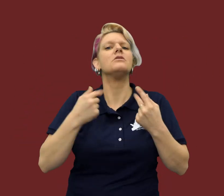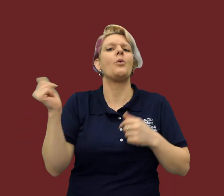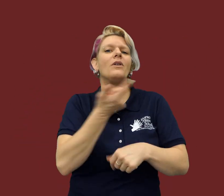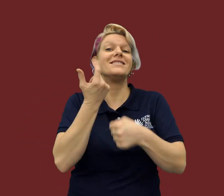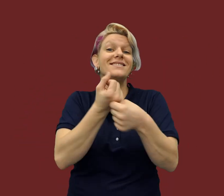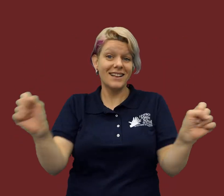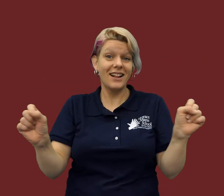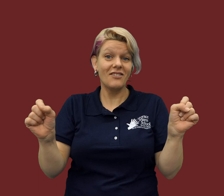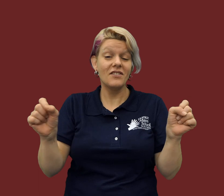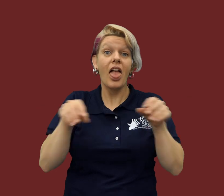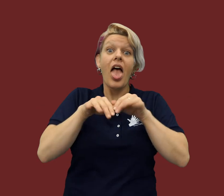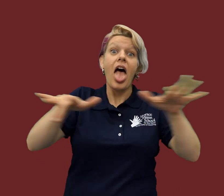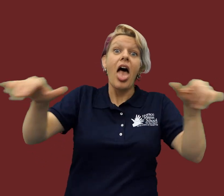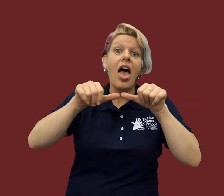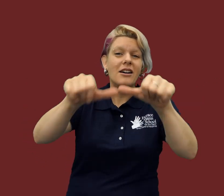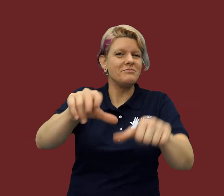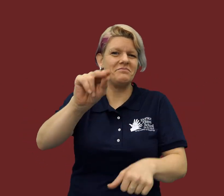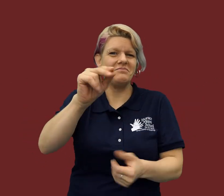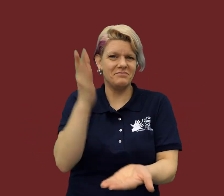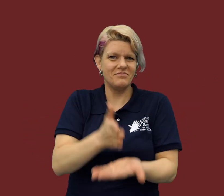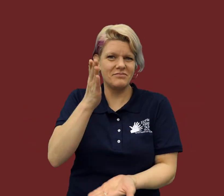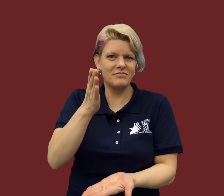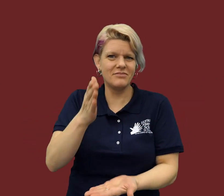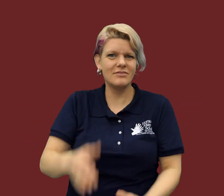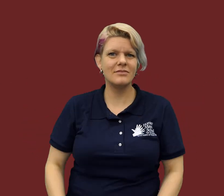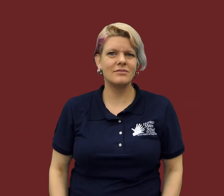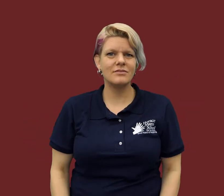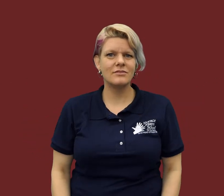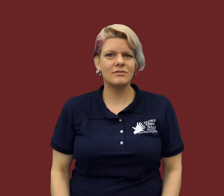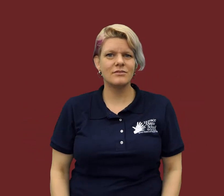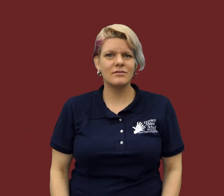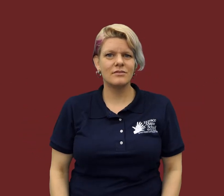can return and know we are safe. This will reduce the spread of COVID-19.